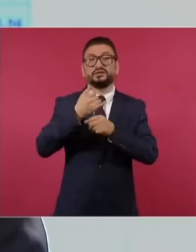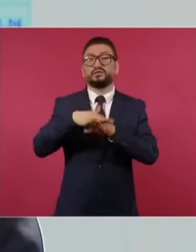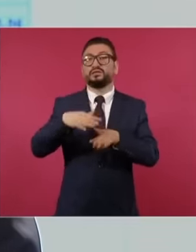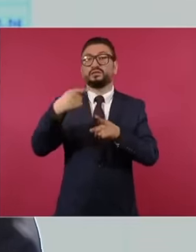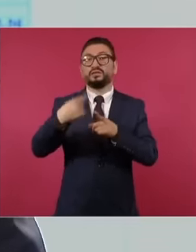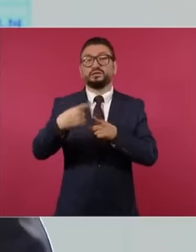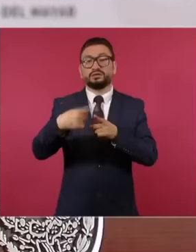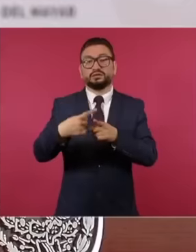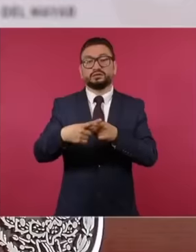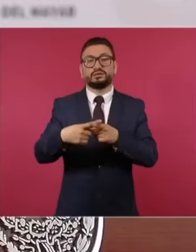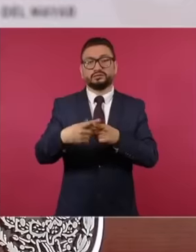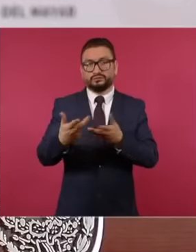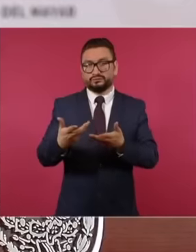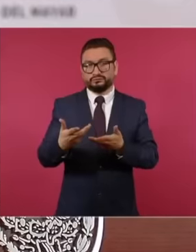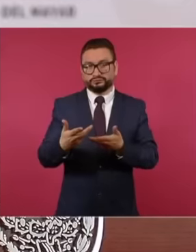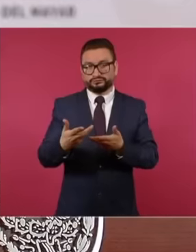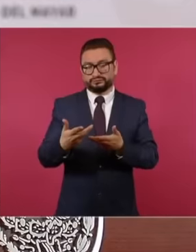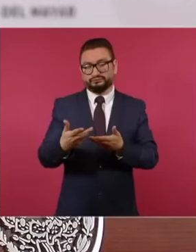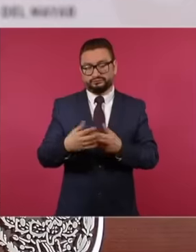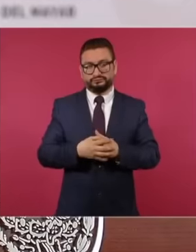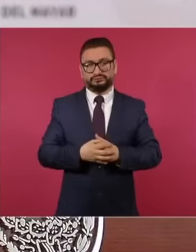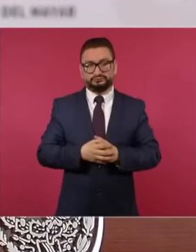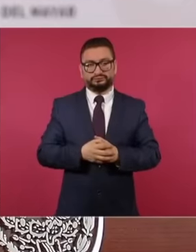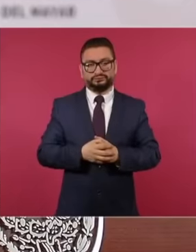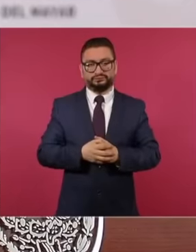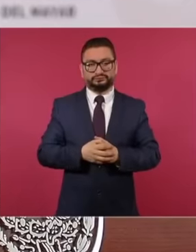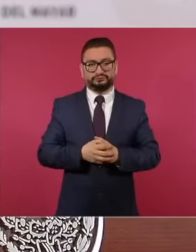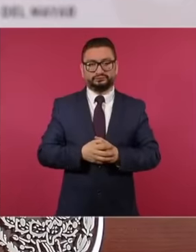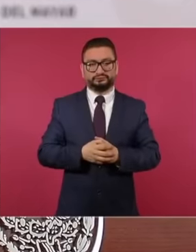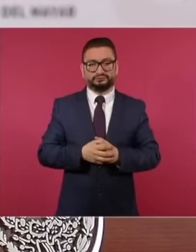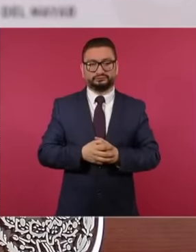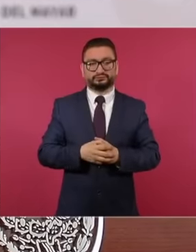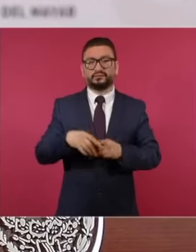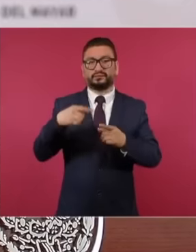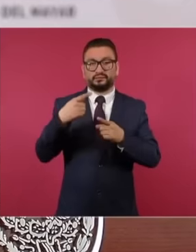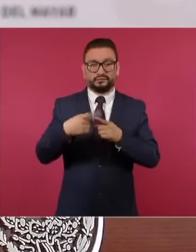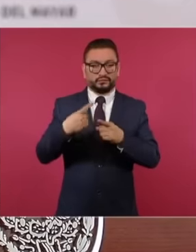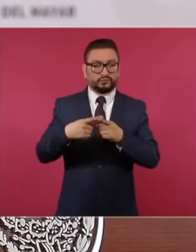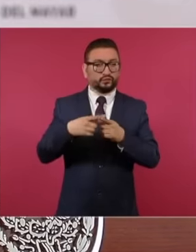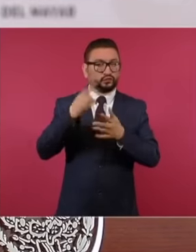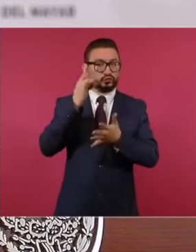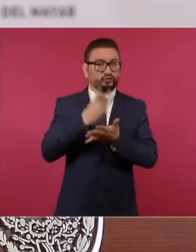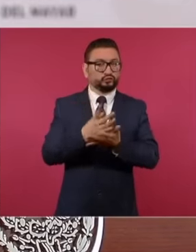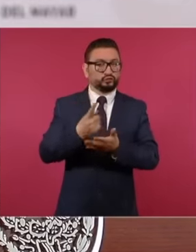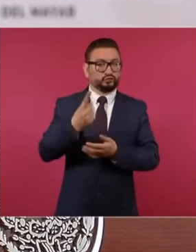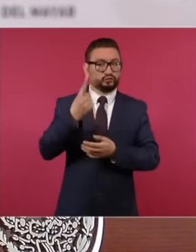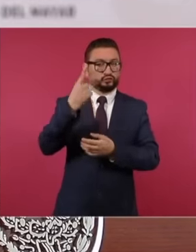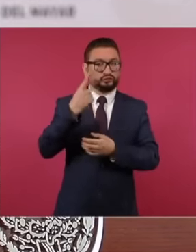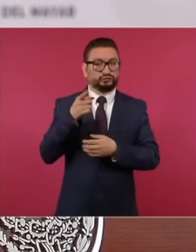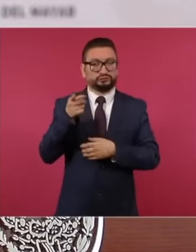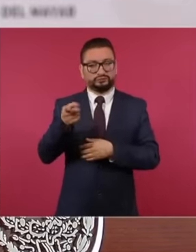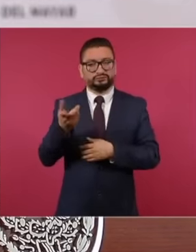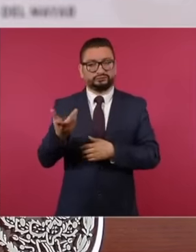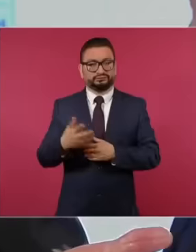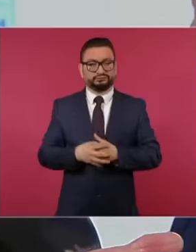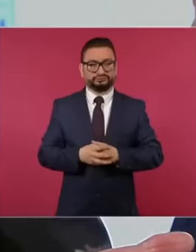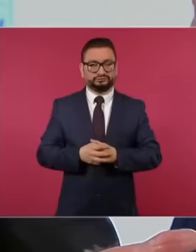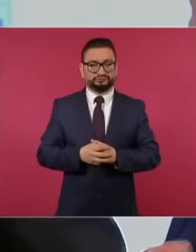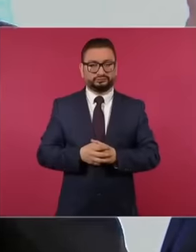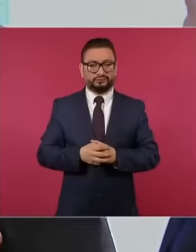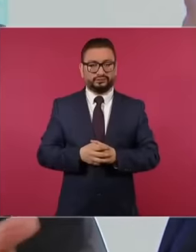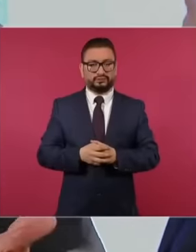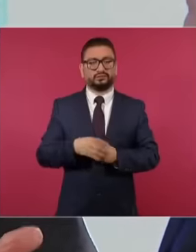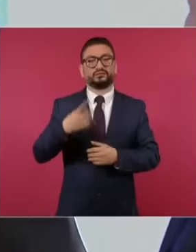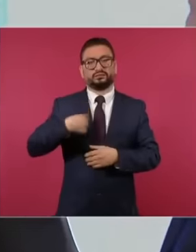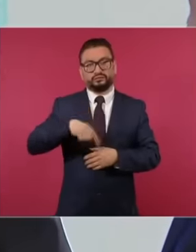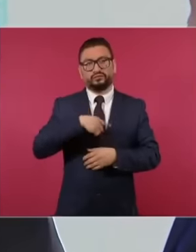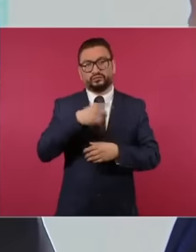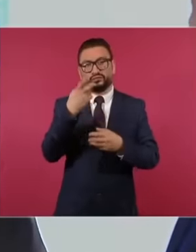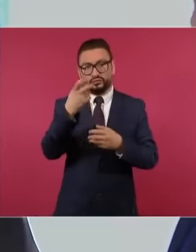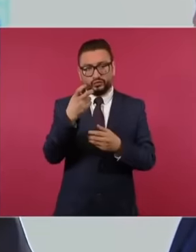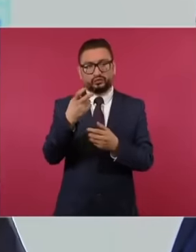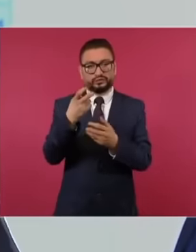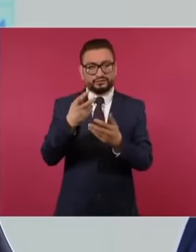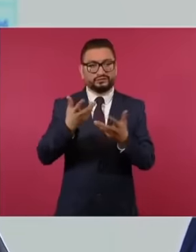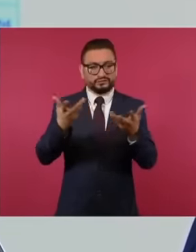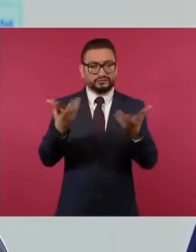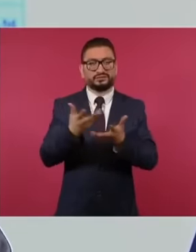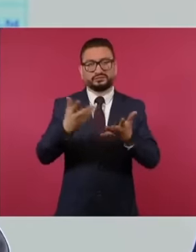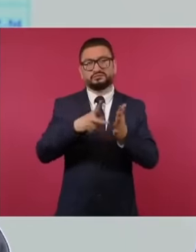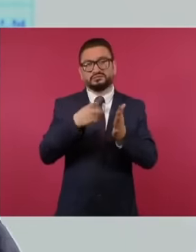web and the one who has to clarify it can only be the website, that's why it has done it on several occasions,